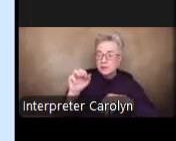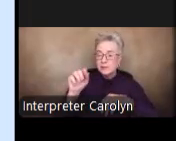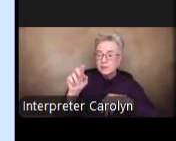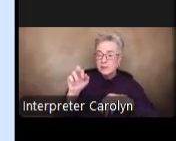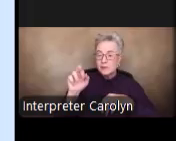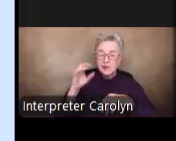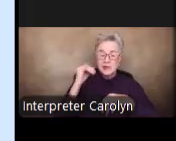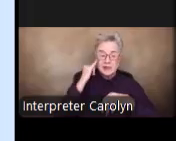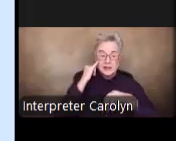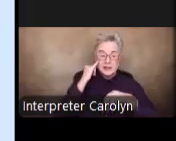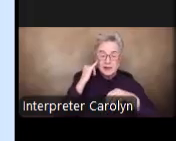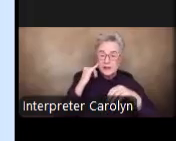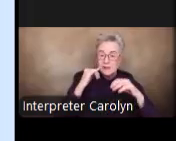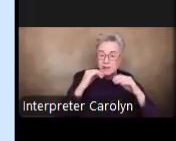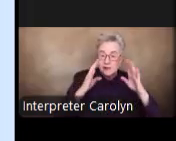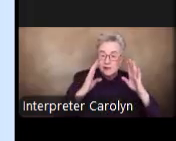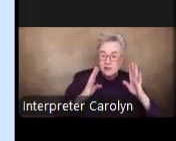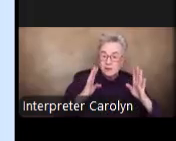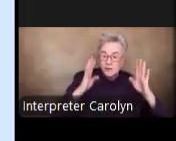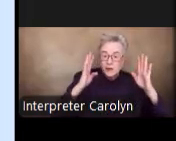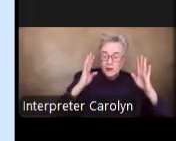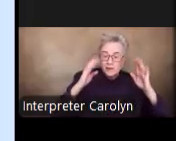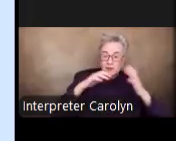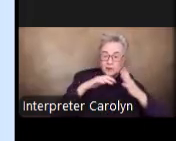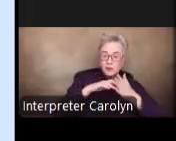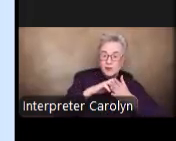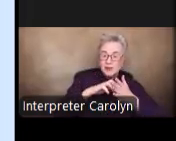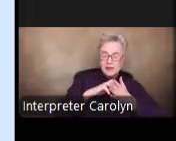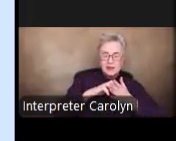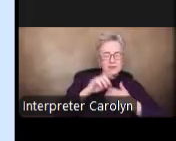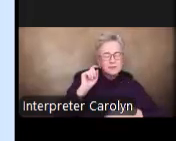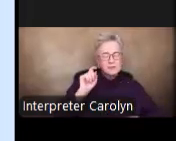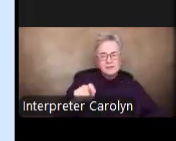framing is weak, walls can't stand without studs, words